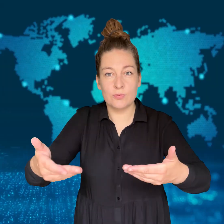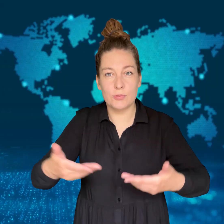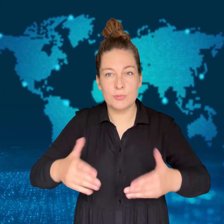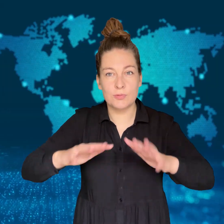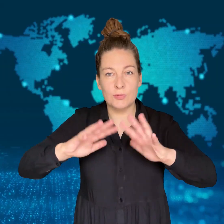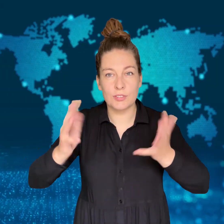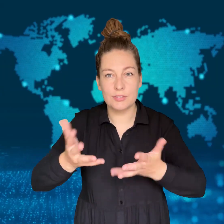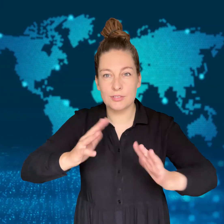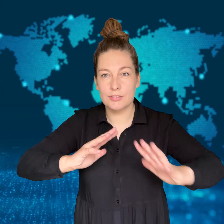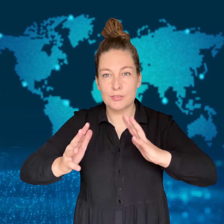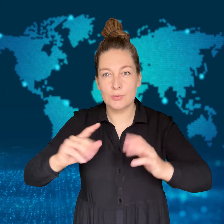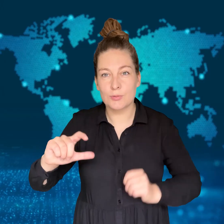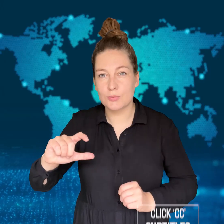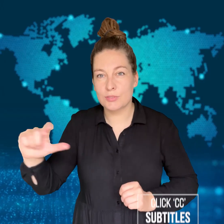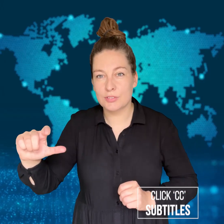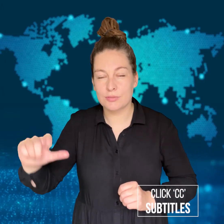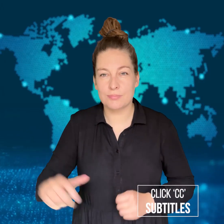Welcome to WorldSign Week!